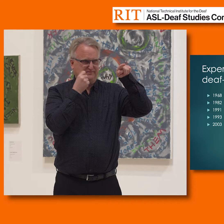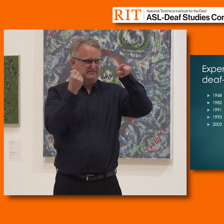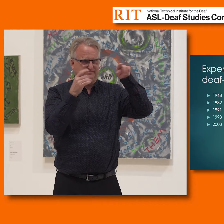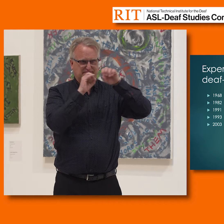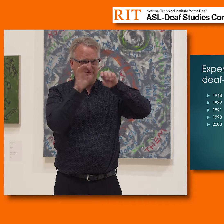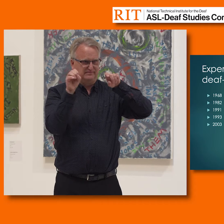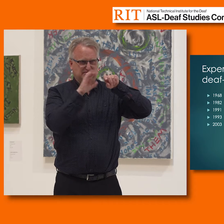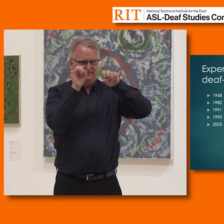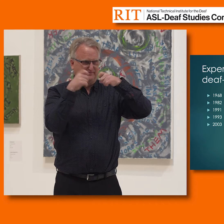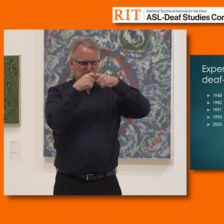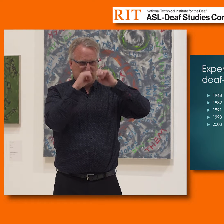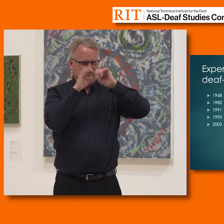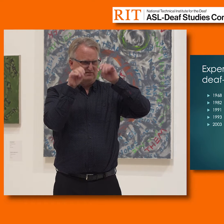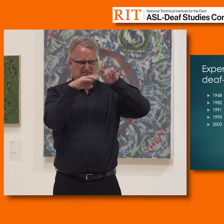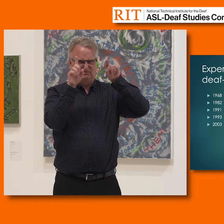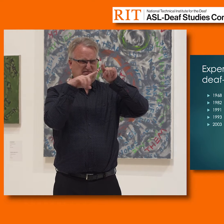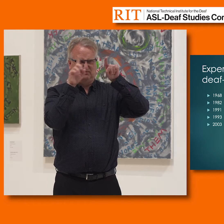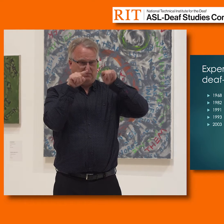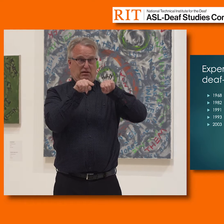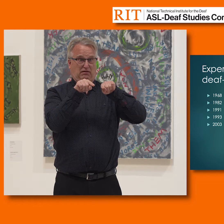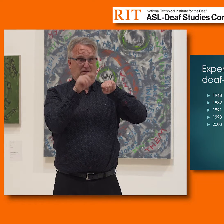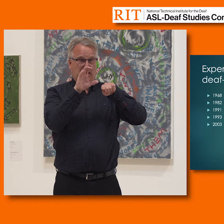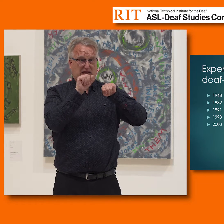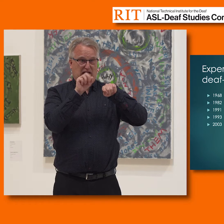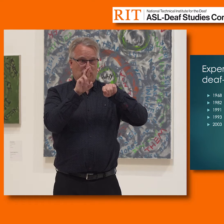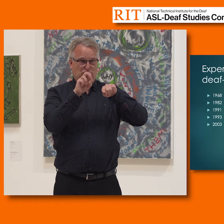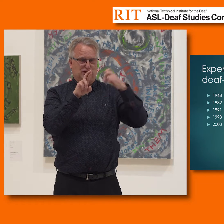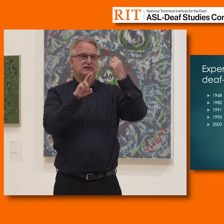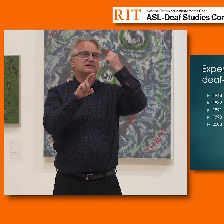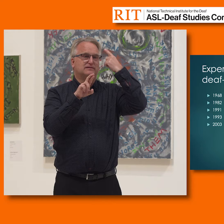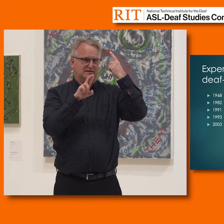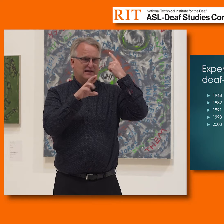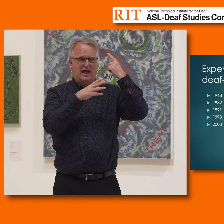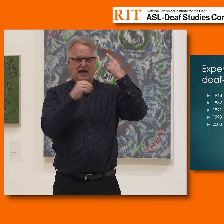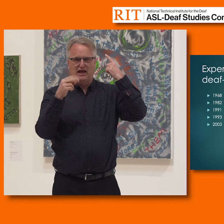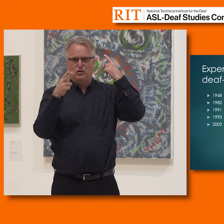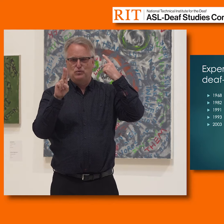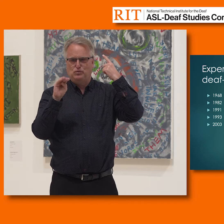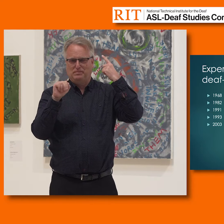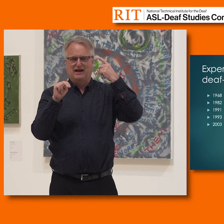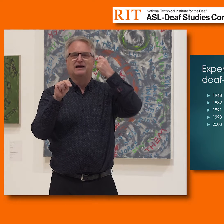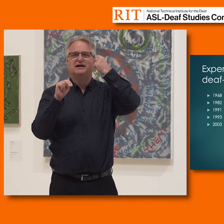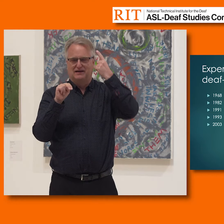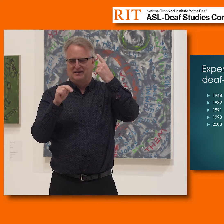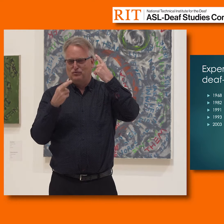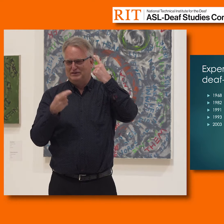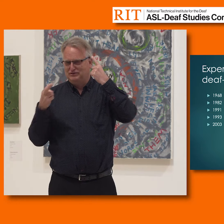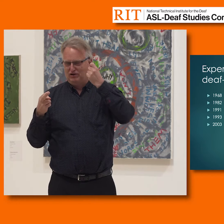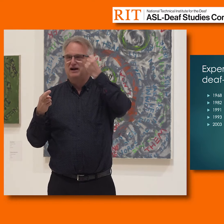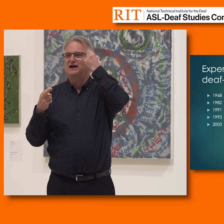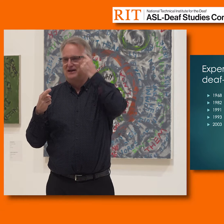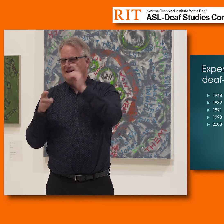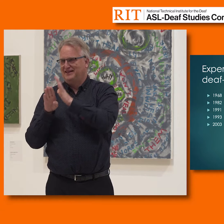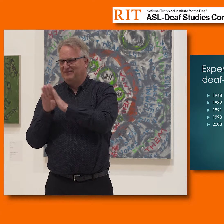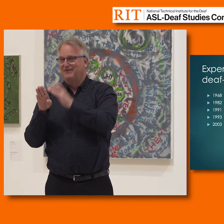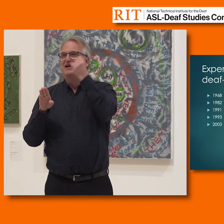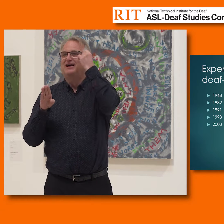and I remember looking at the various programs they had here and I thought, "Well, which one's going to fit me? "No, not these technical programs.